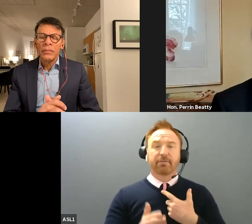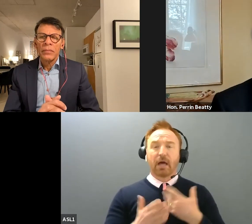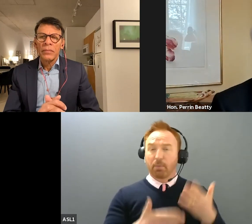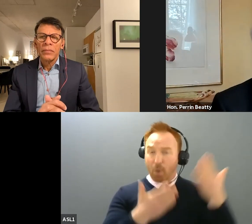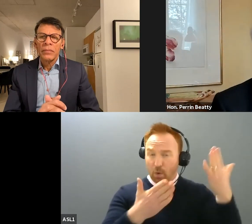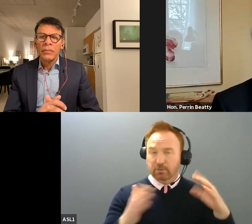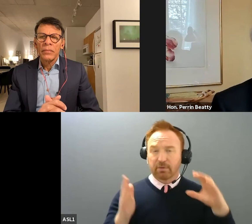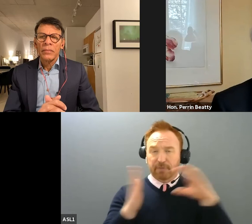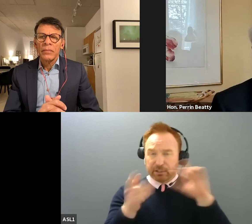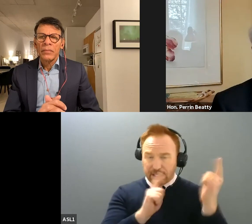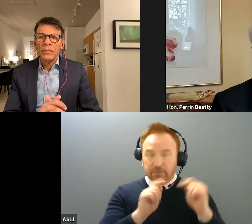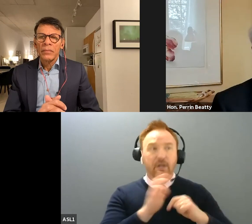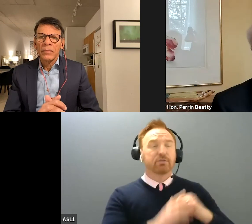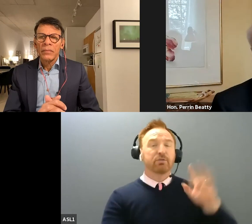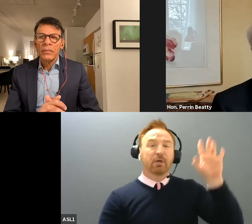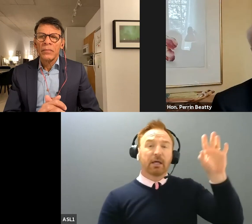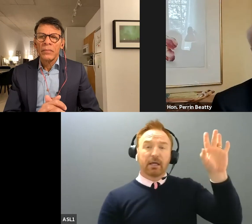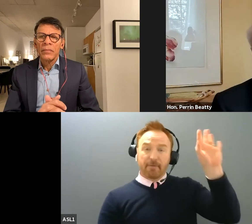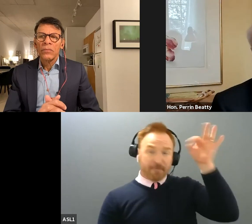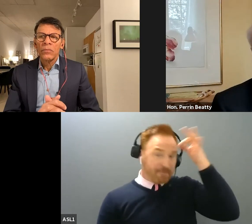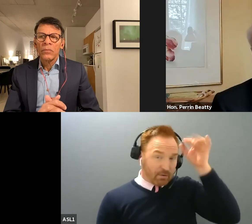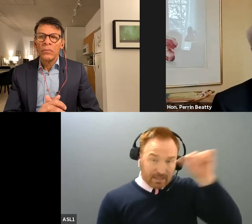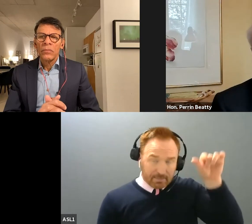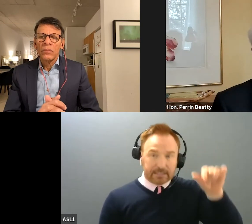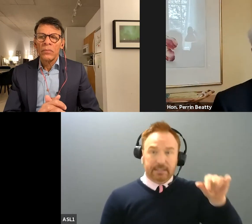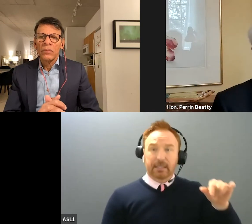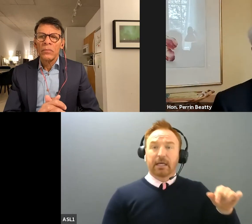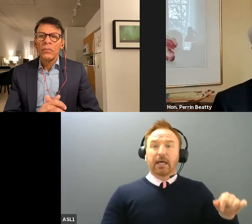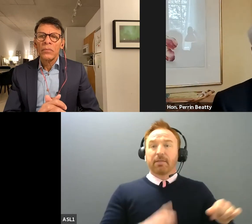federal government that studies be done, that a trial be done on a guaranteed annual income,